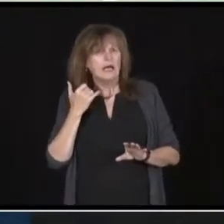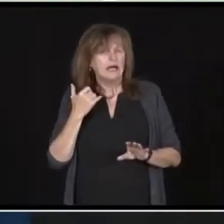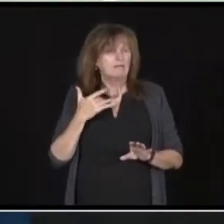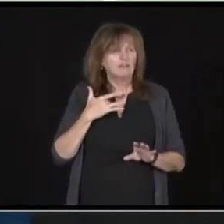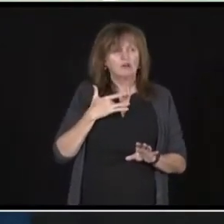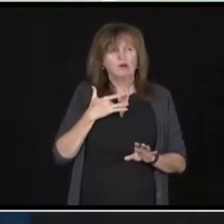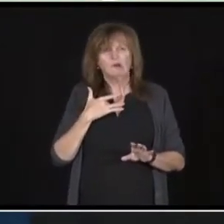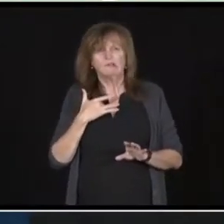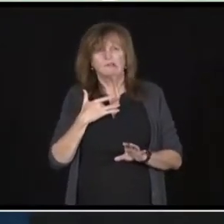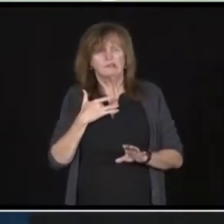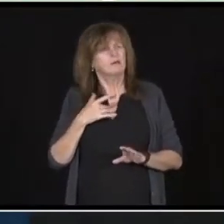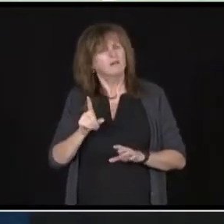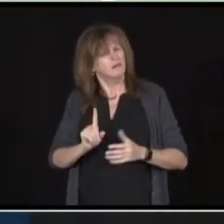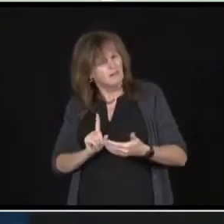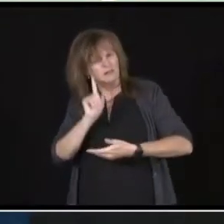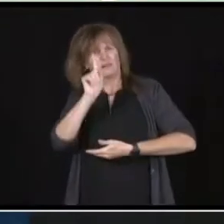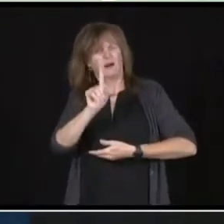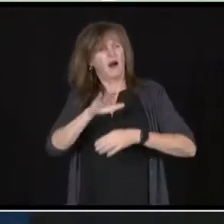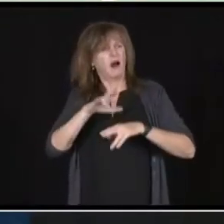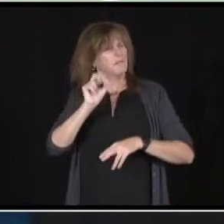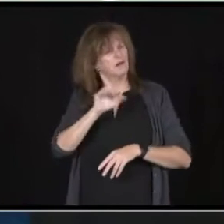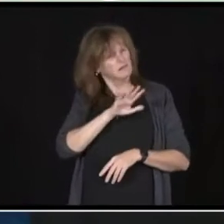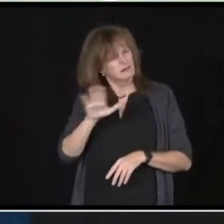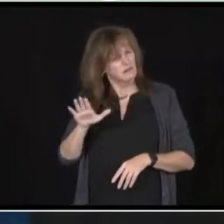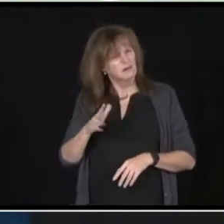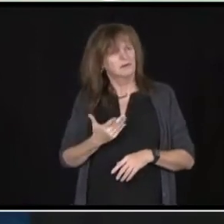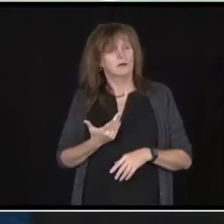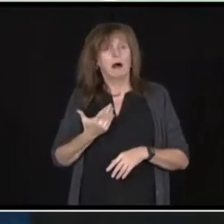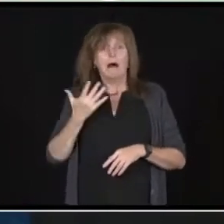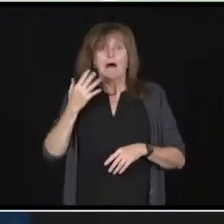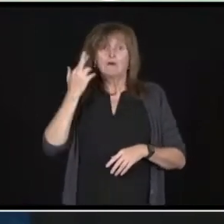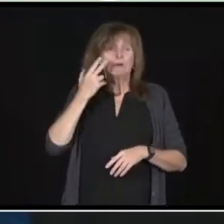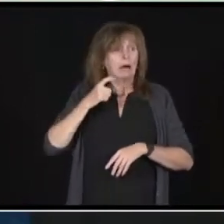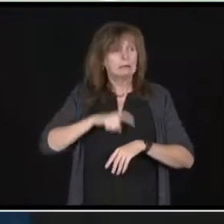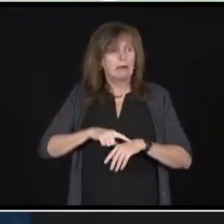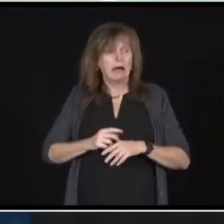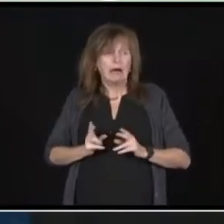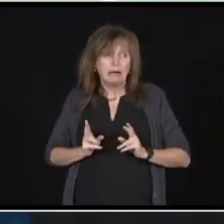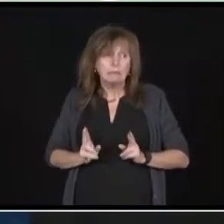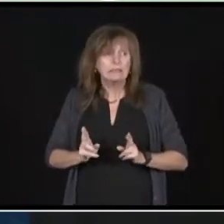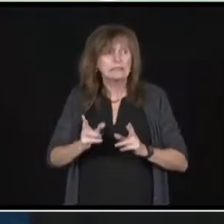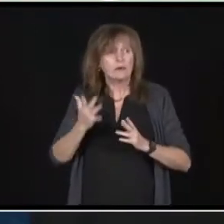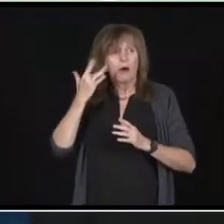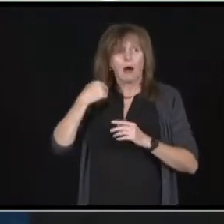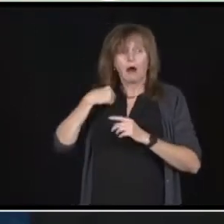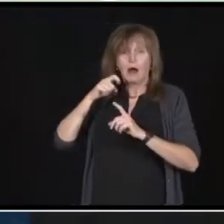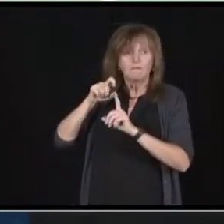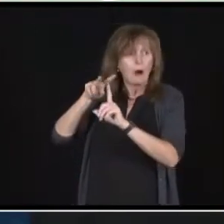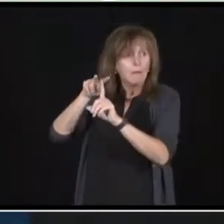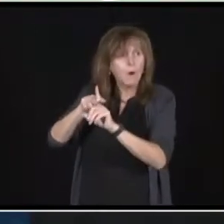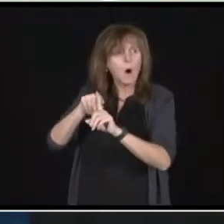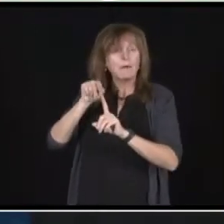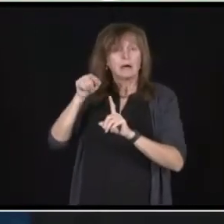However, if you are very concerned, do not get on the bus. I realize that that might not be feasible or